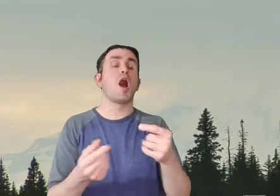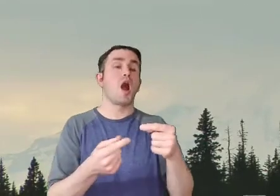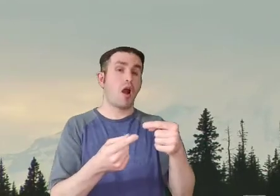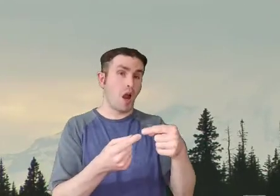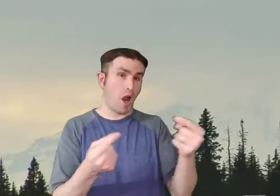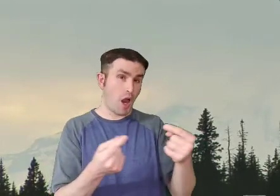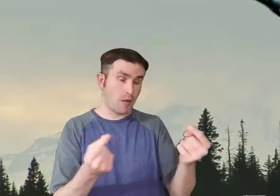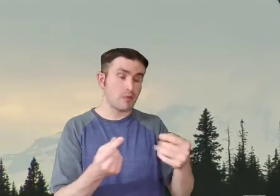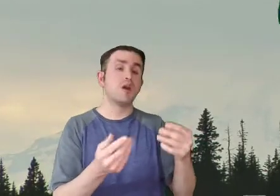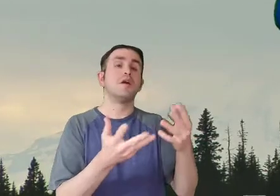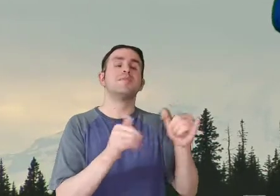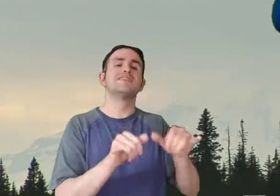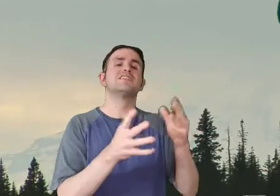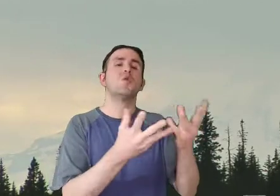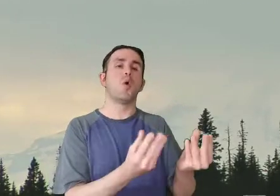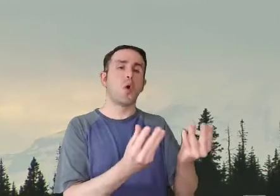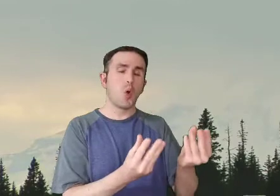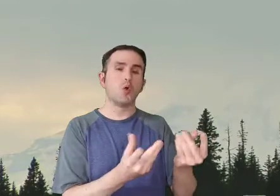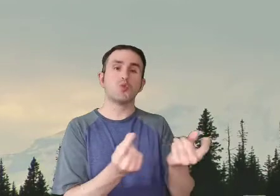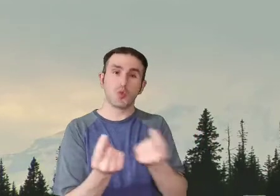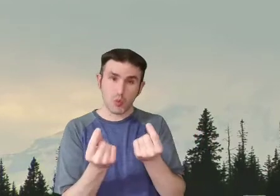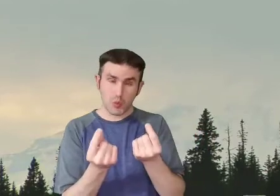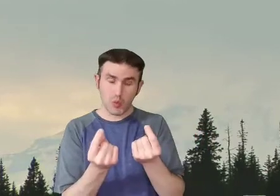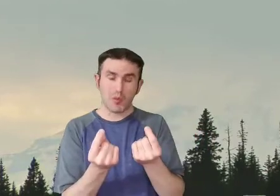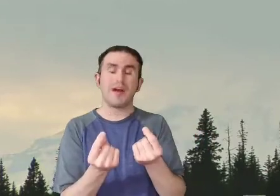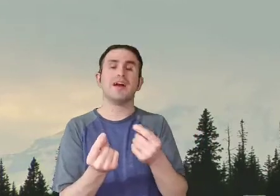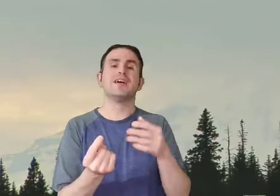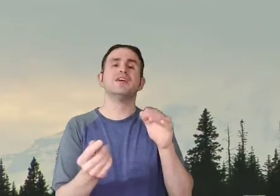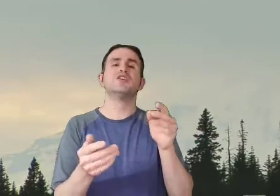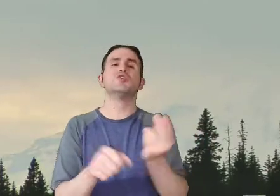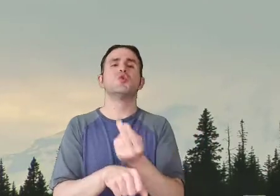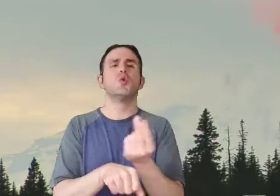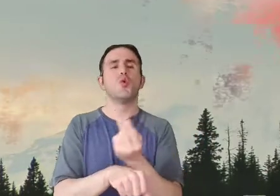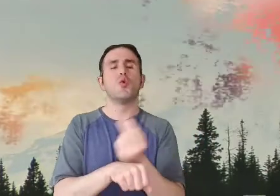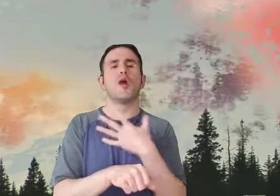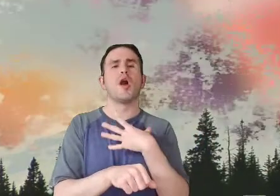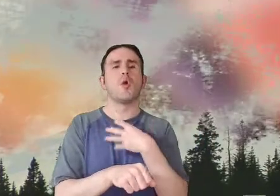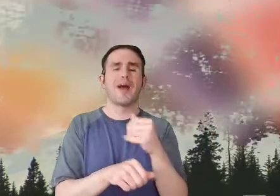your other colors to be soft... Well, make sure that you all tint them to about the same level.